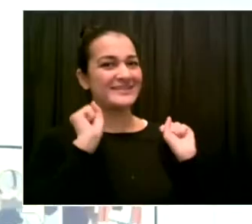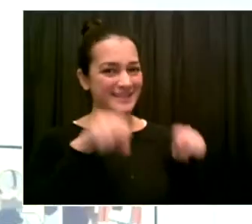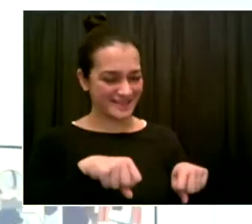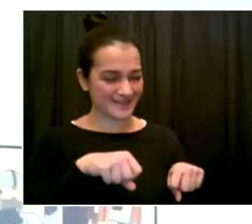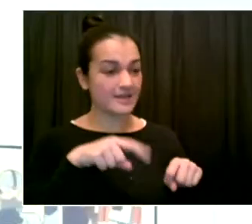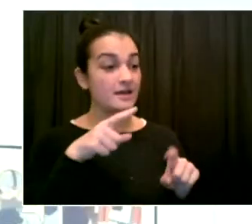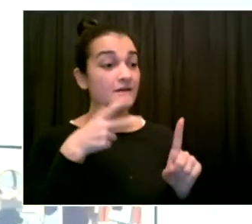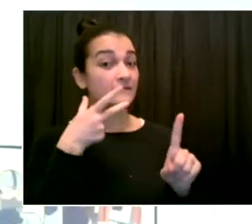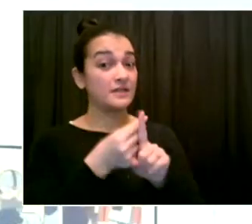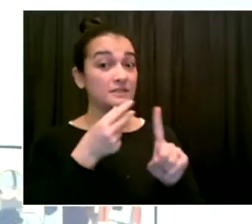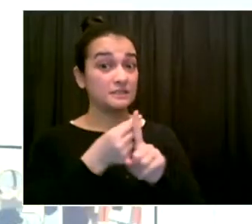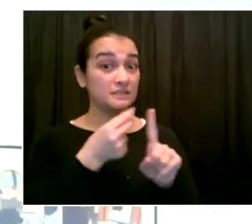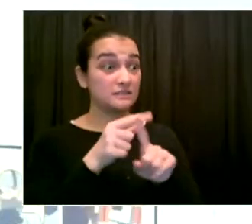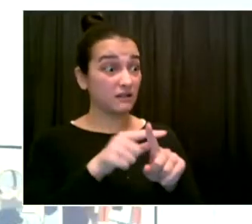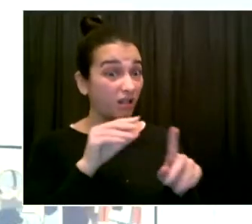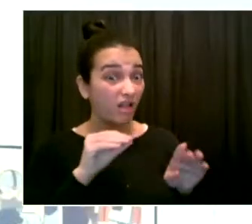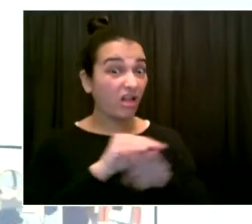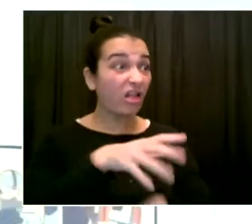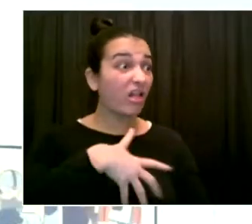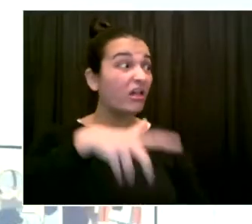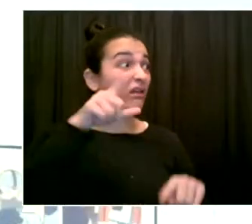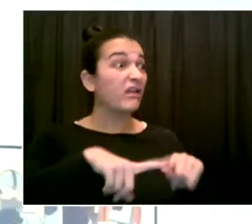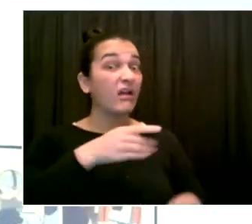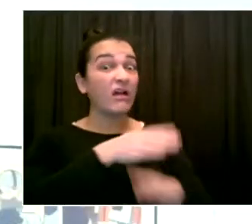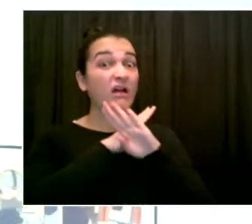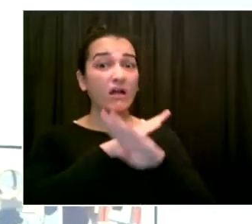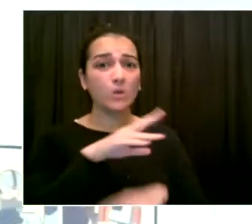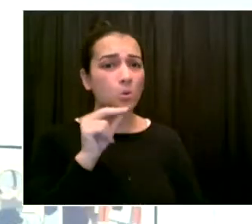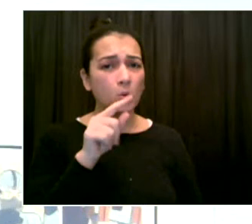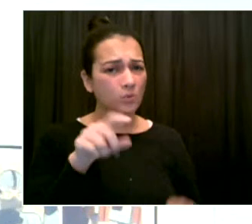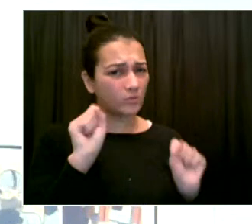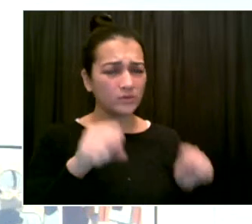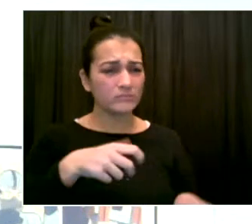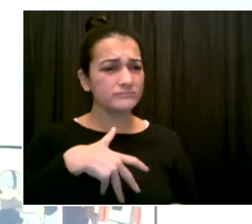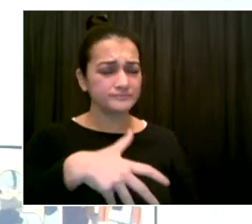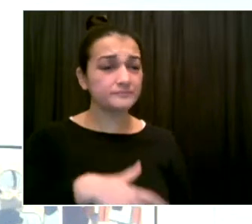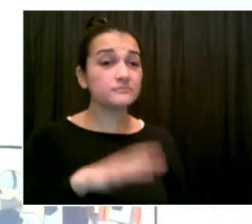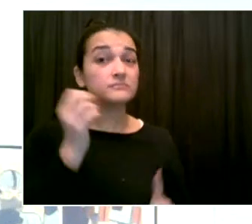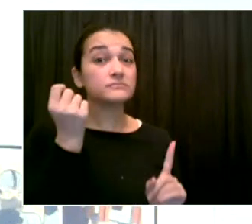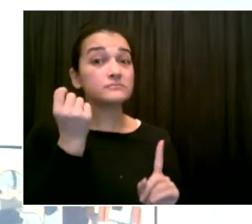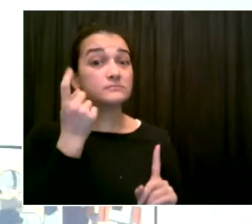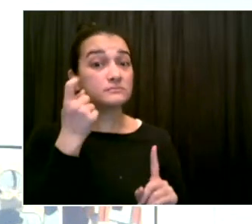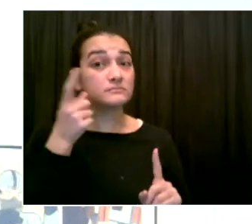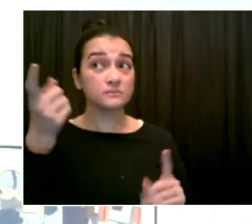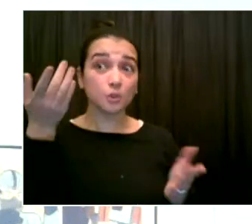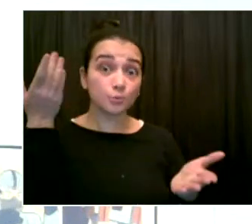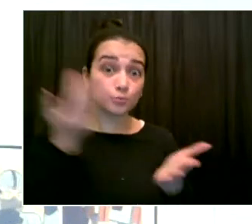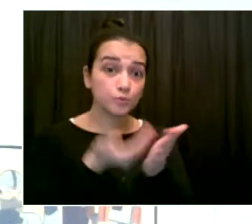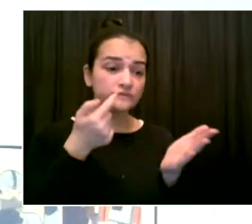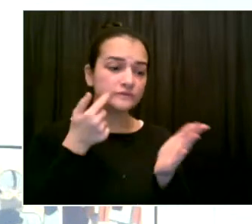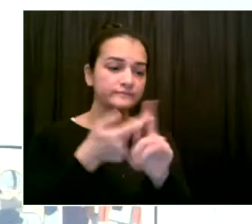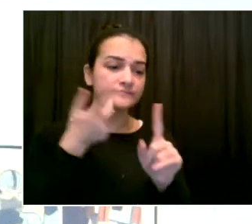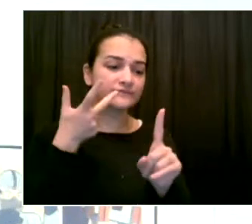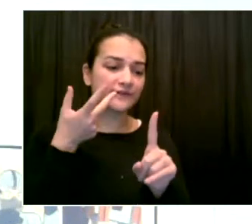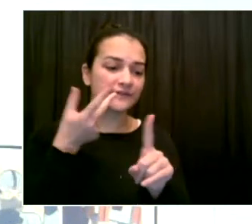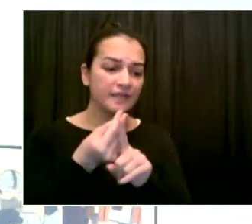FSALE. VACCINES DO NOT CAUSE INFERTILITY. THERE IS NO